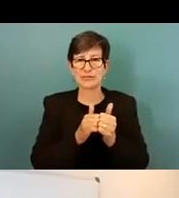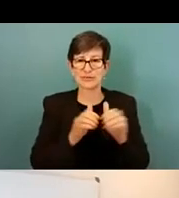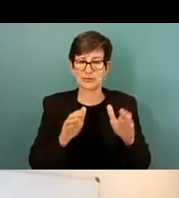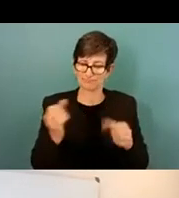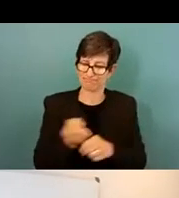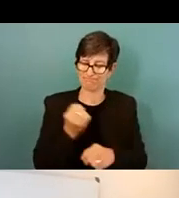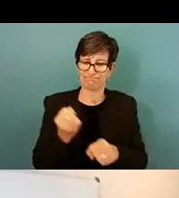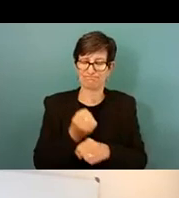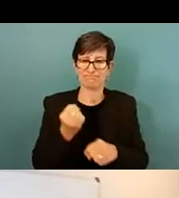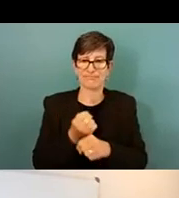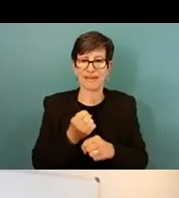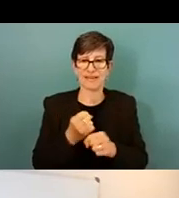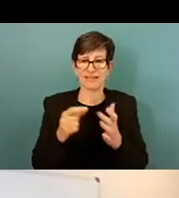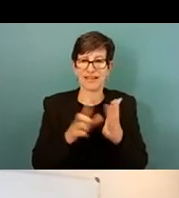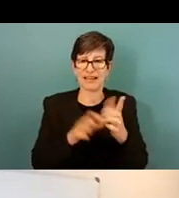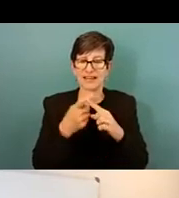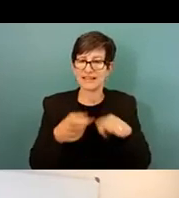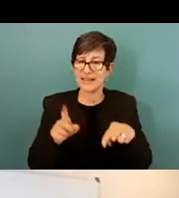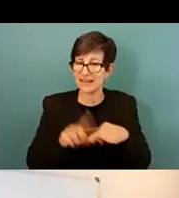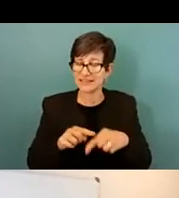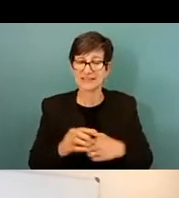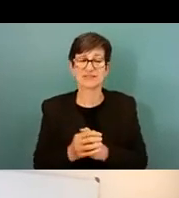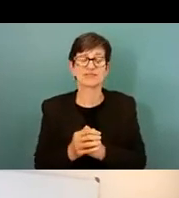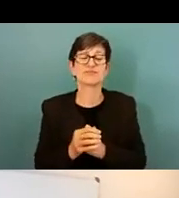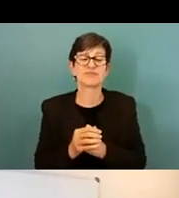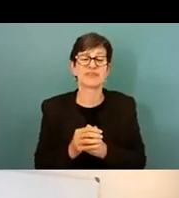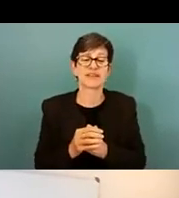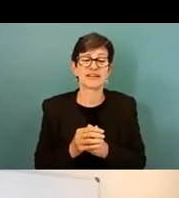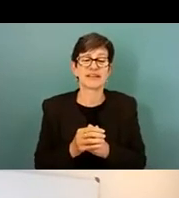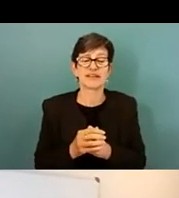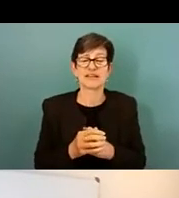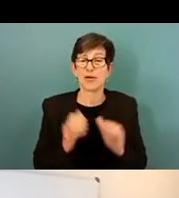catalyst for more organizations and government as well, looking at the opportunities to extend